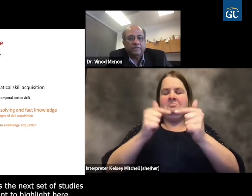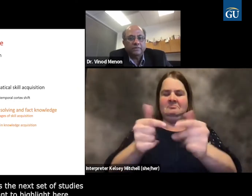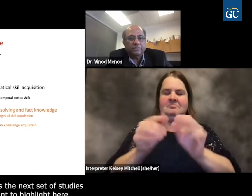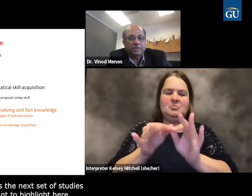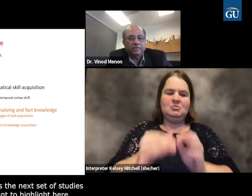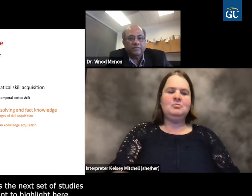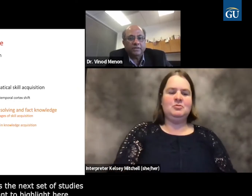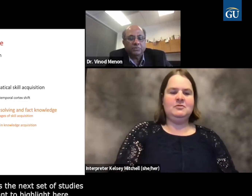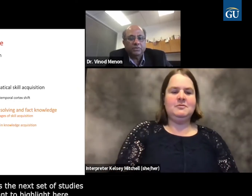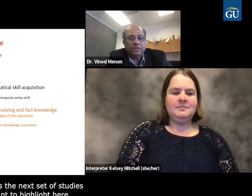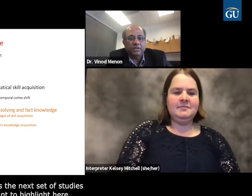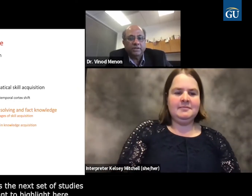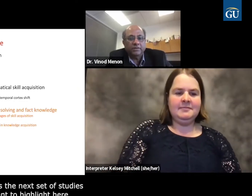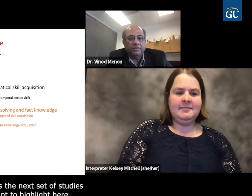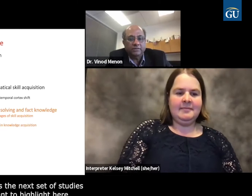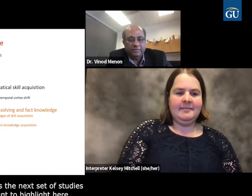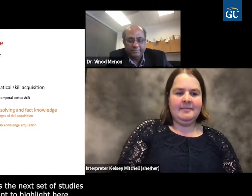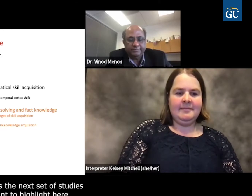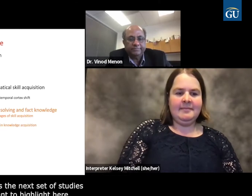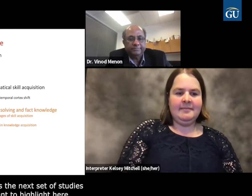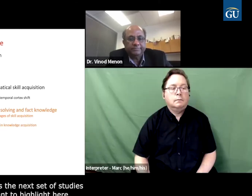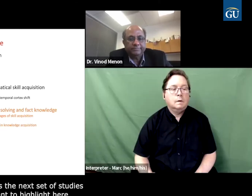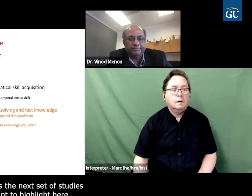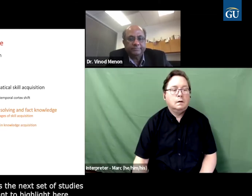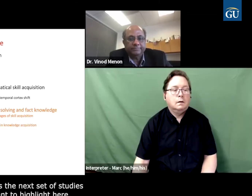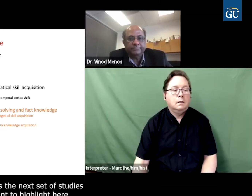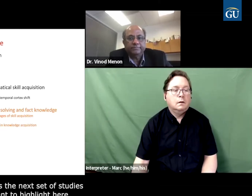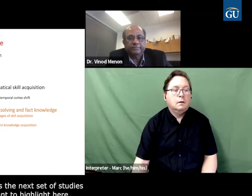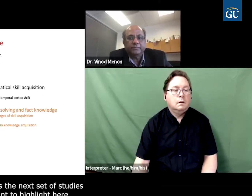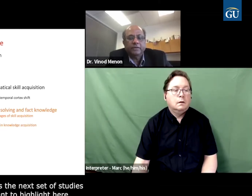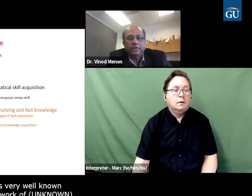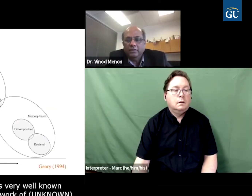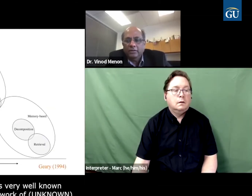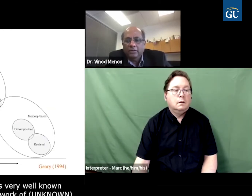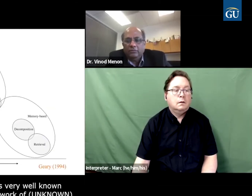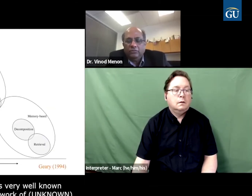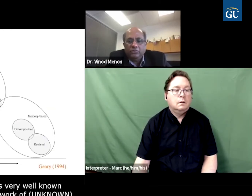next set of studies that i want to highlight here